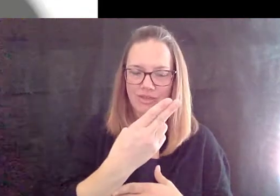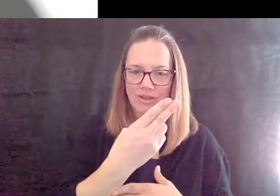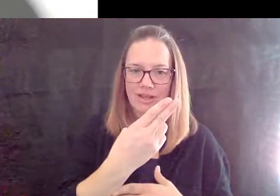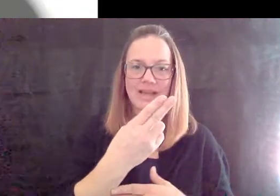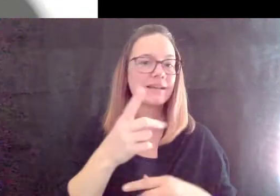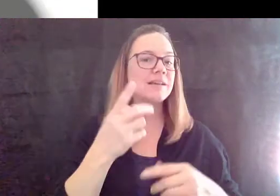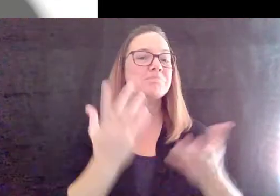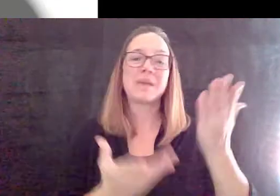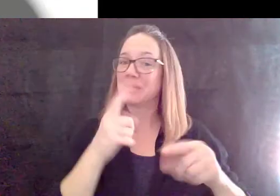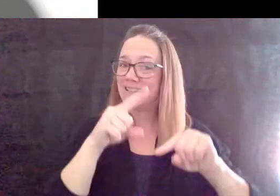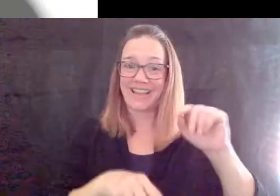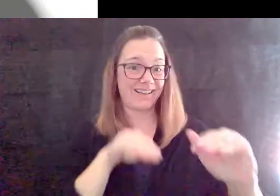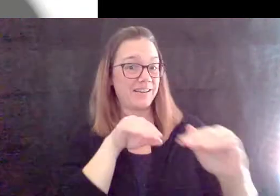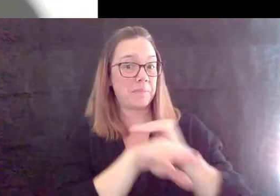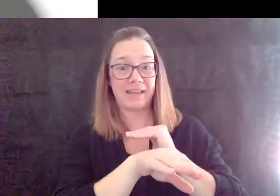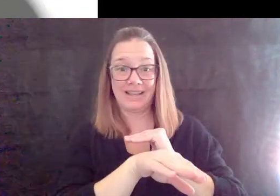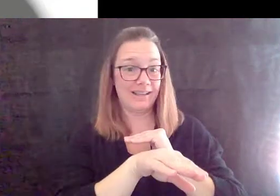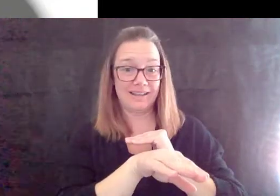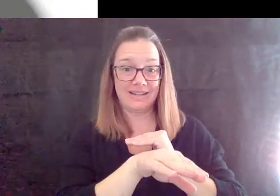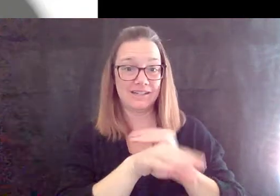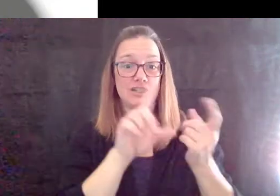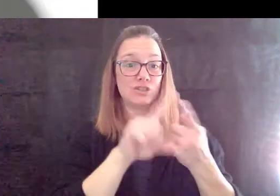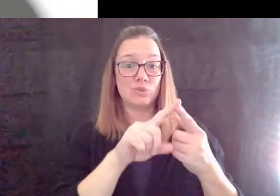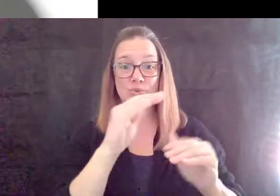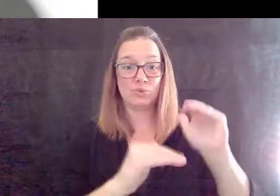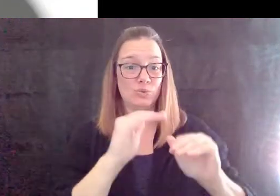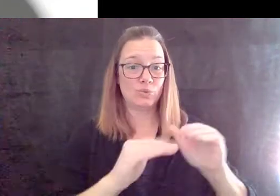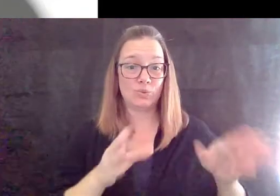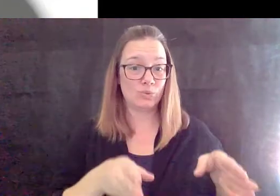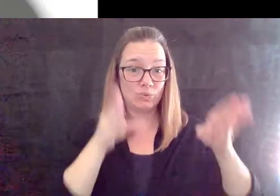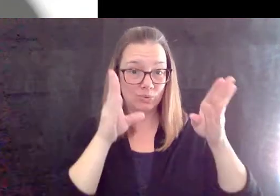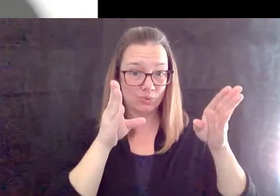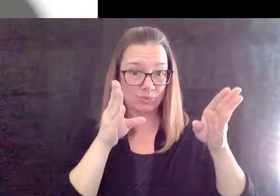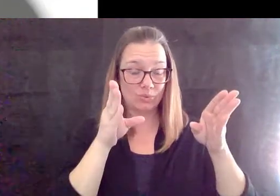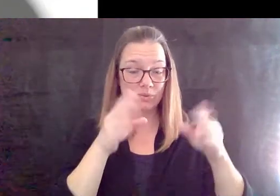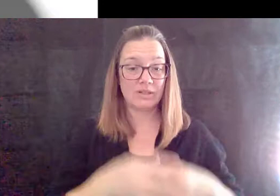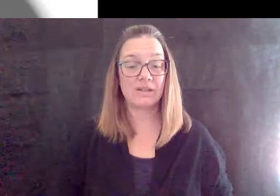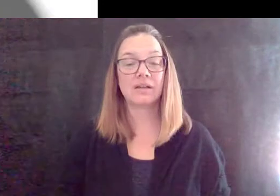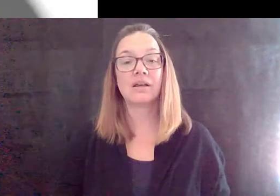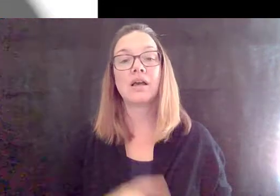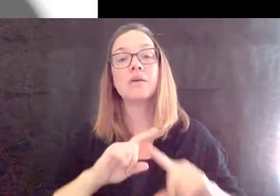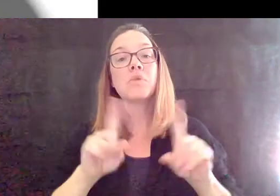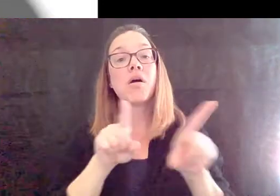ordinarily come in to receive services like you heard Anna Pham talking about in the main session